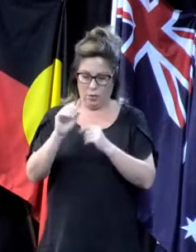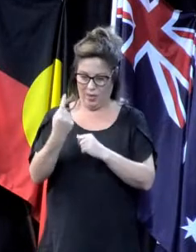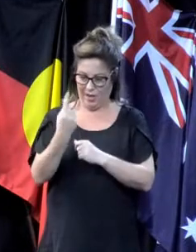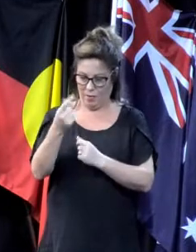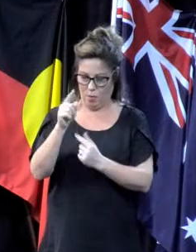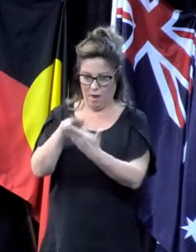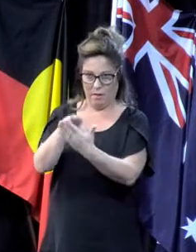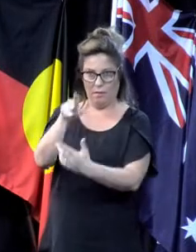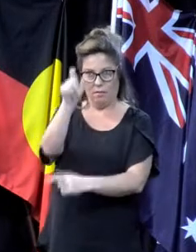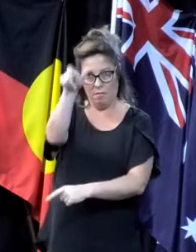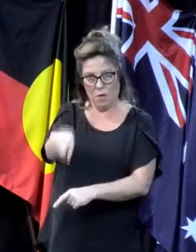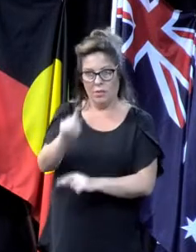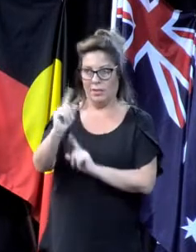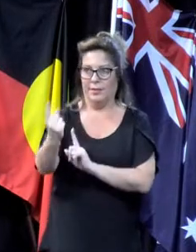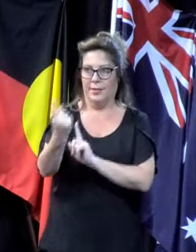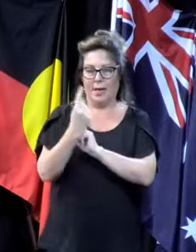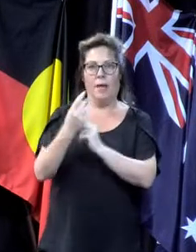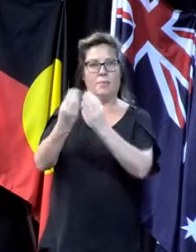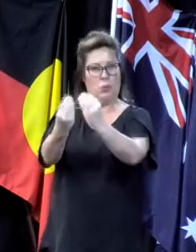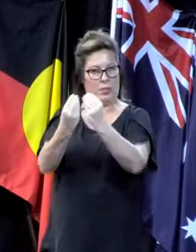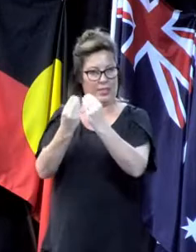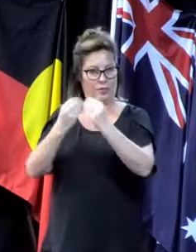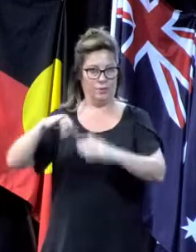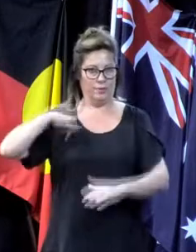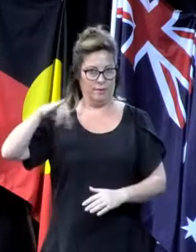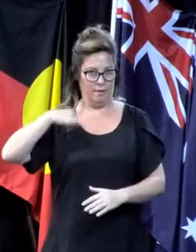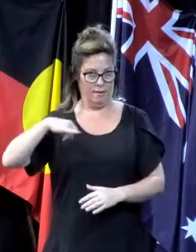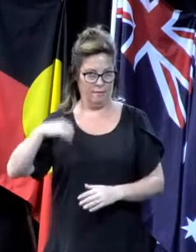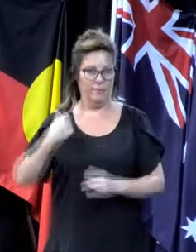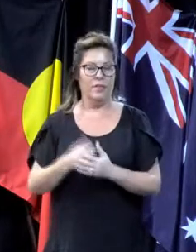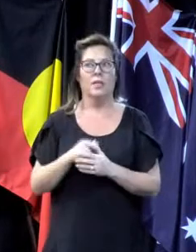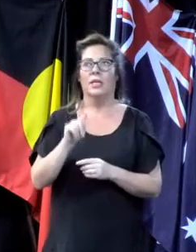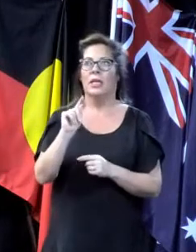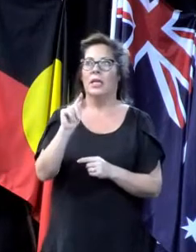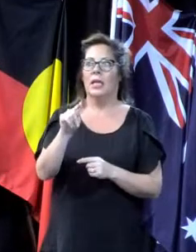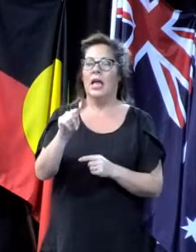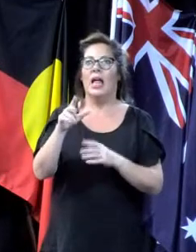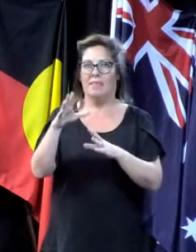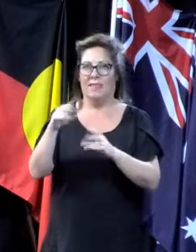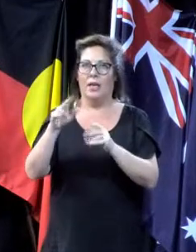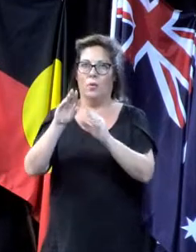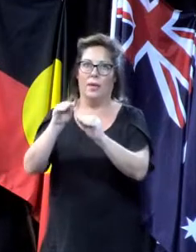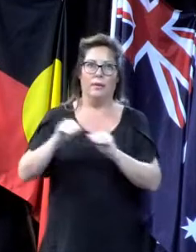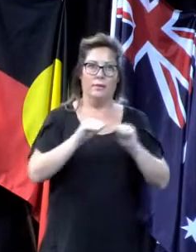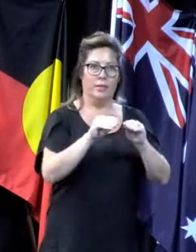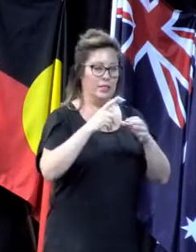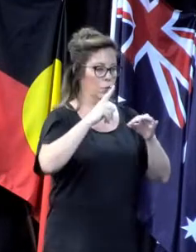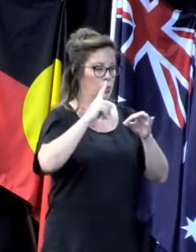on our inclusive practices journey. And we then went into the QSIL Two - QSIL One and QSIL Two.